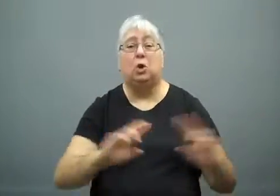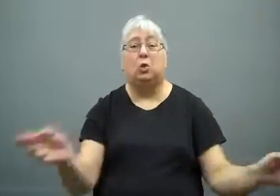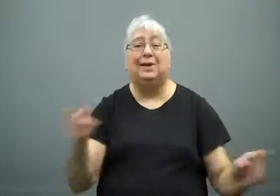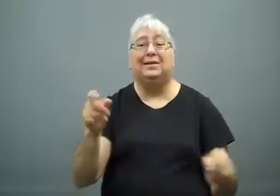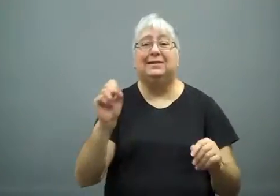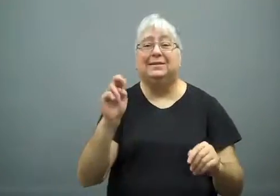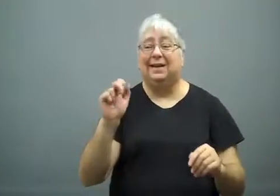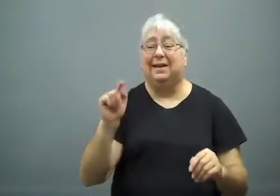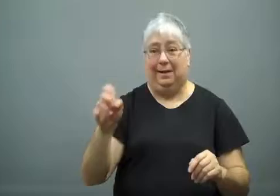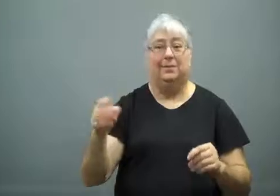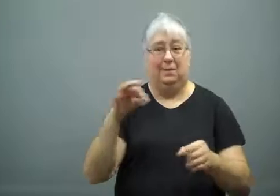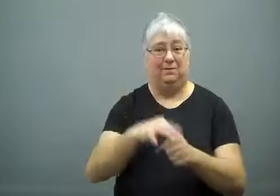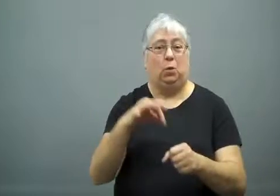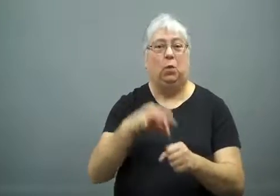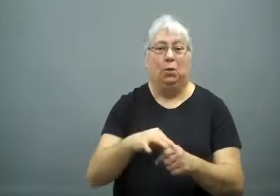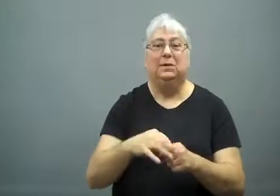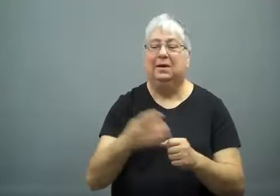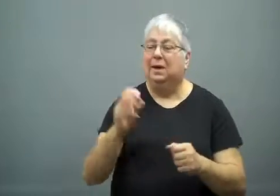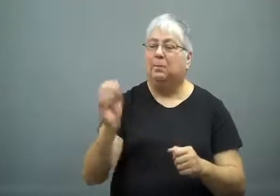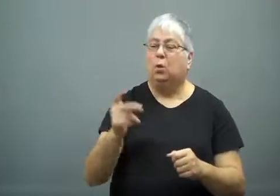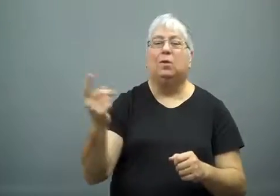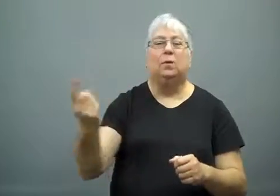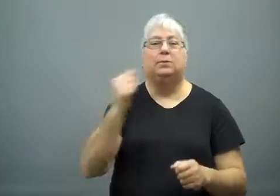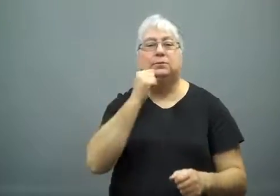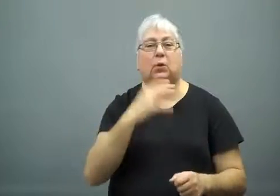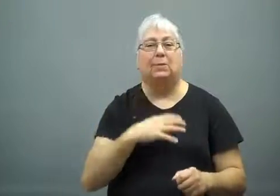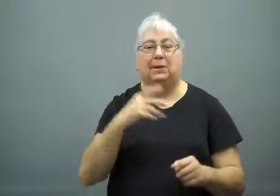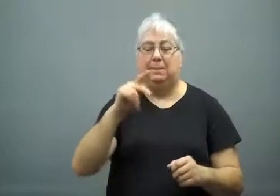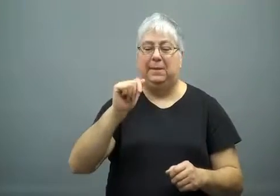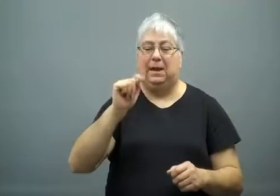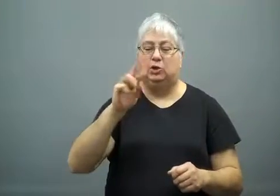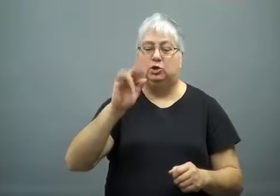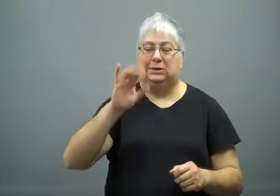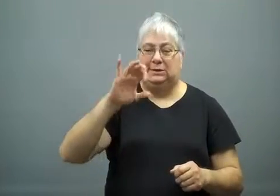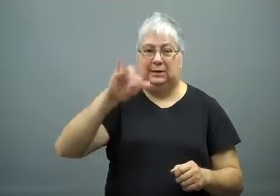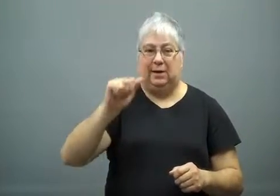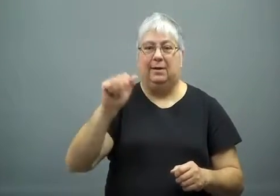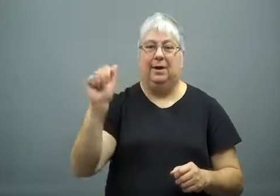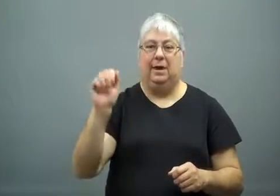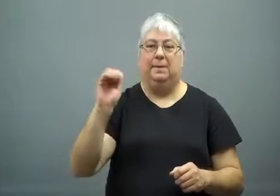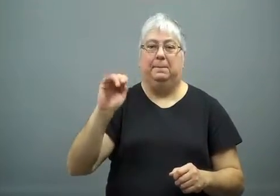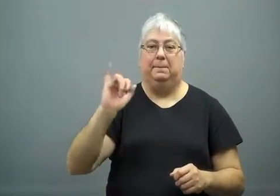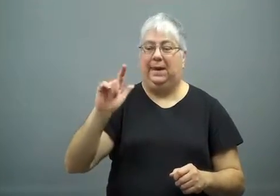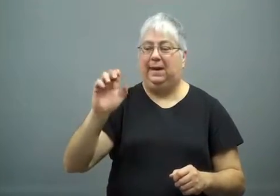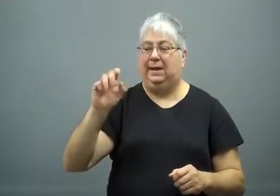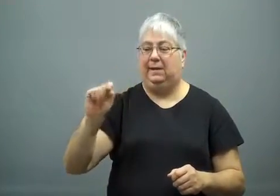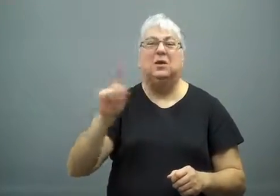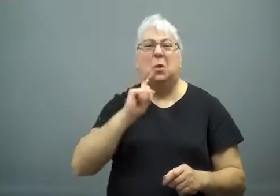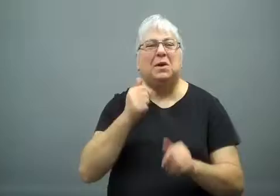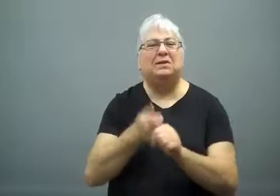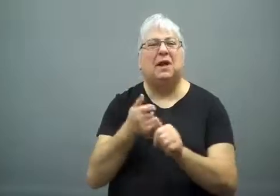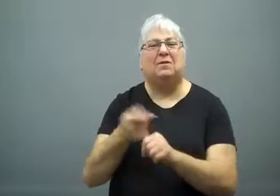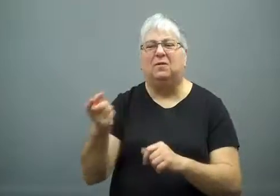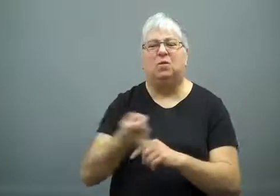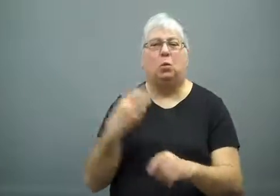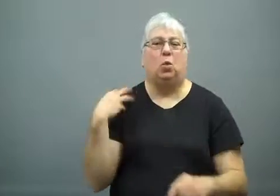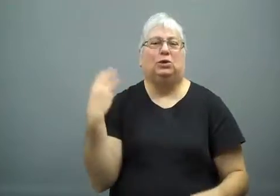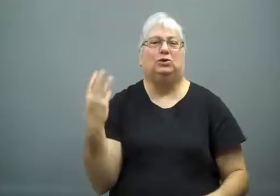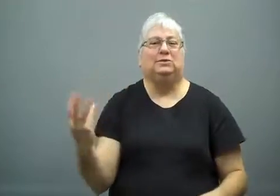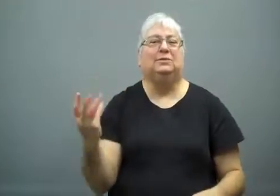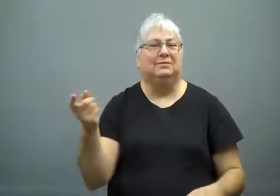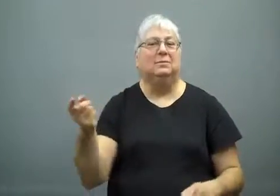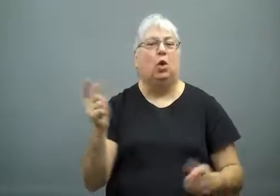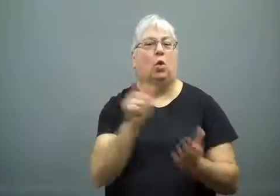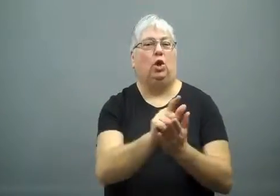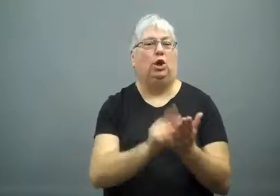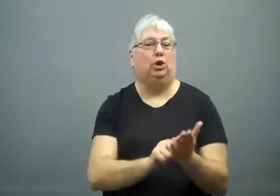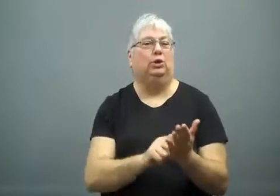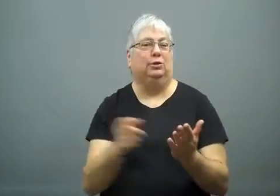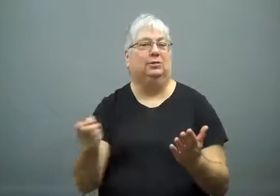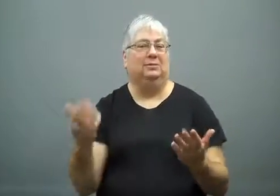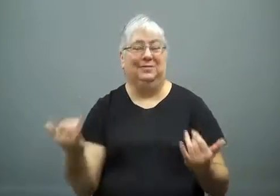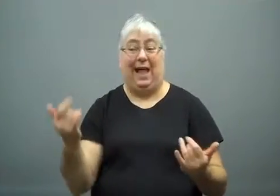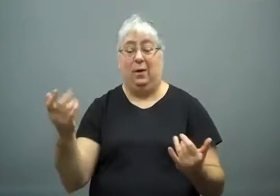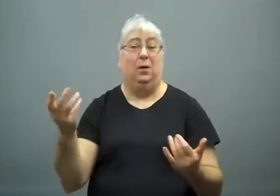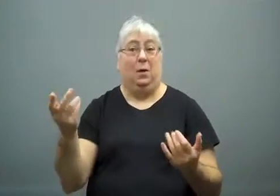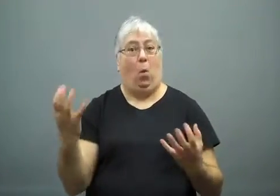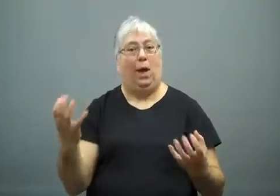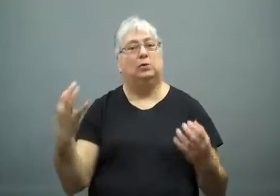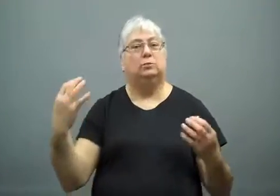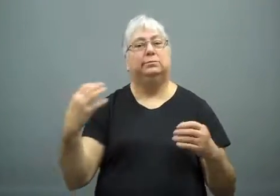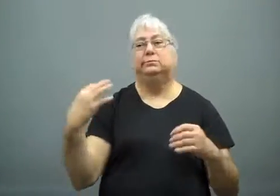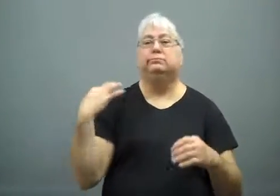the Senate voted to confirm Patricia A. Millet, a Washington lawyer,